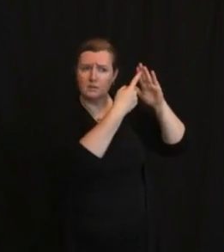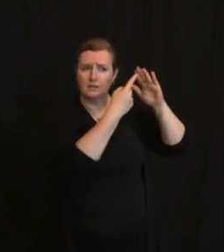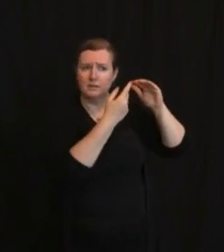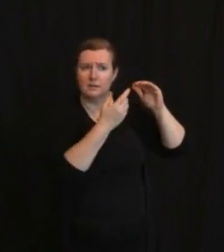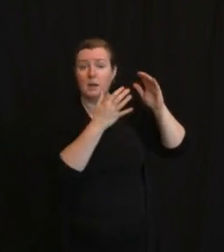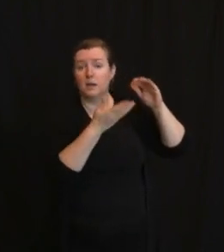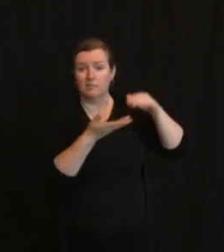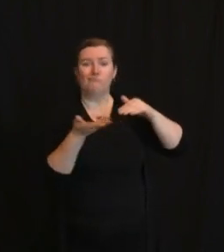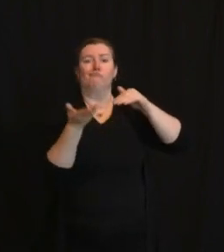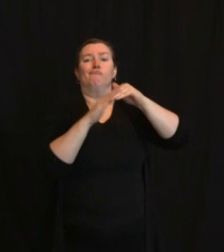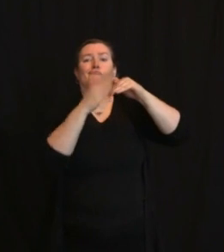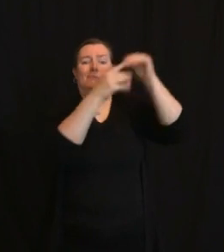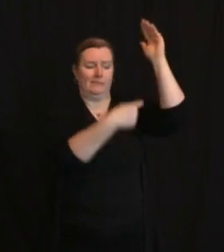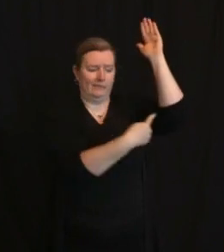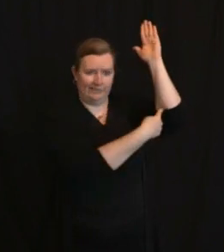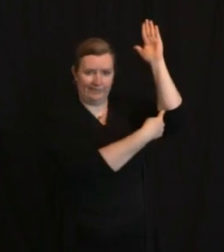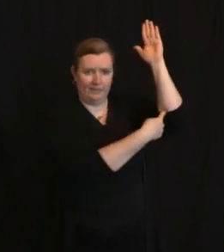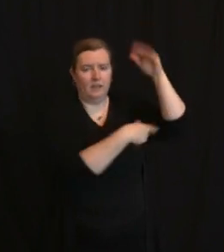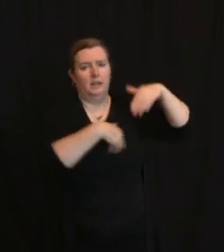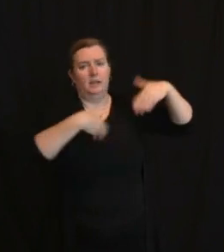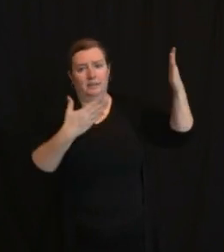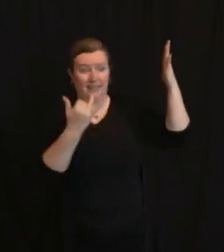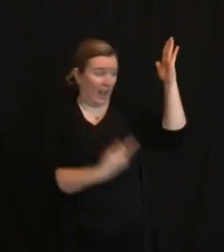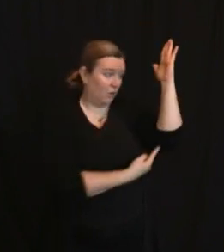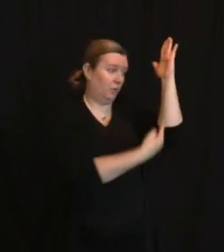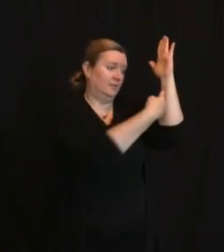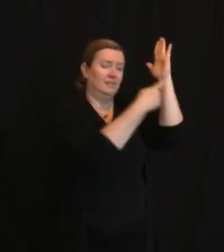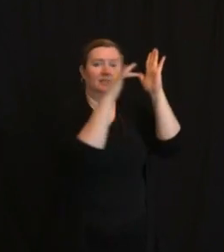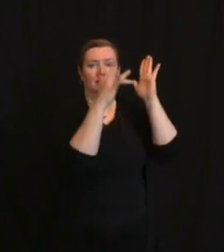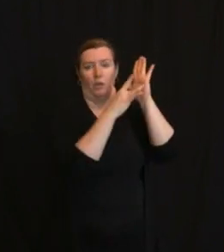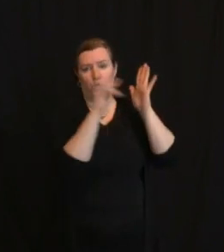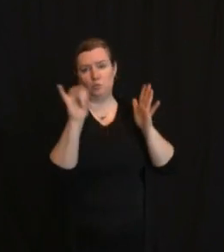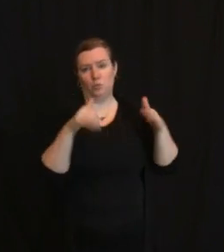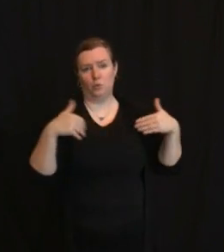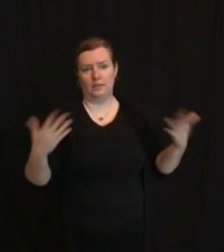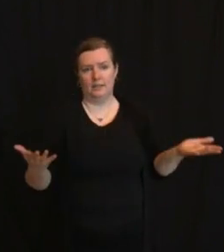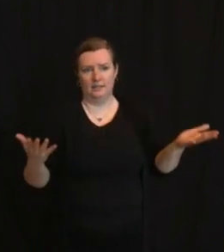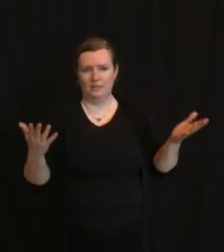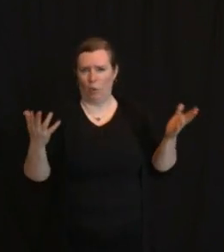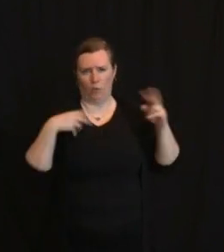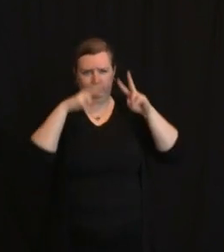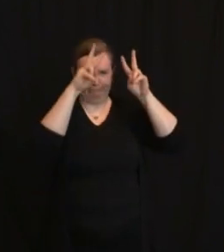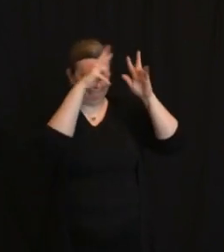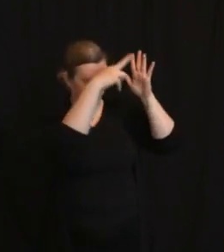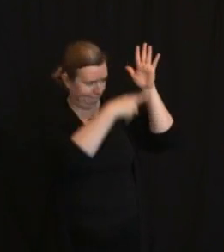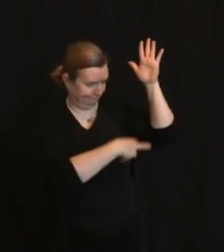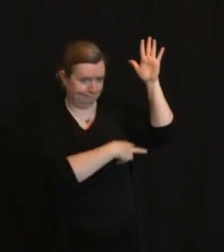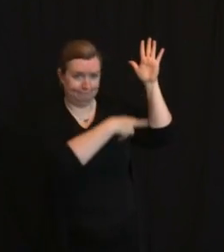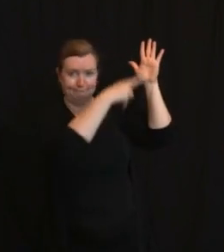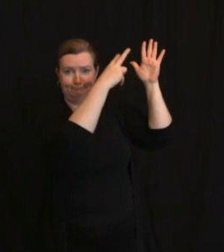IN THESE RECENT DAYS WE HAVE SEEN DECREASES IN THE NORTHERN REGION BUT WE ARE STARTING TO SEE INCREASES IN CENTRAL